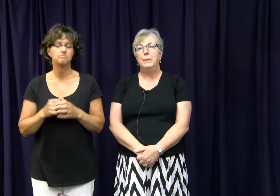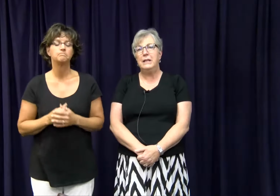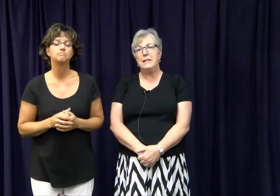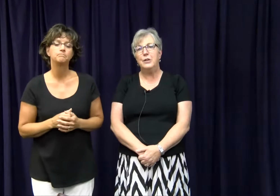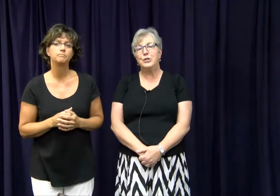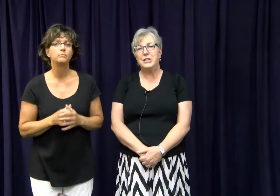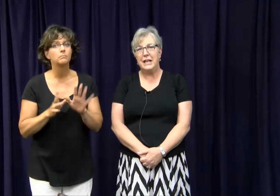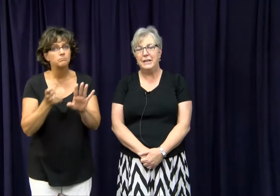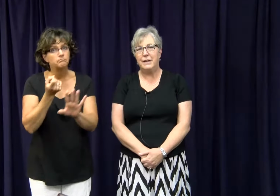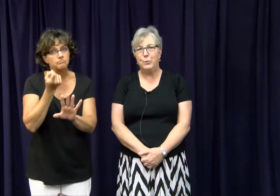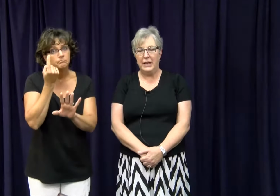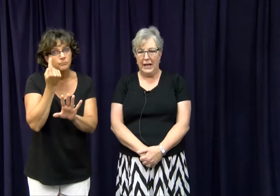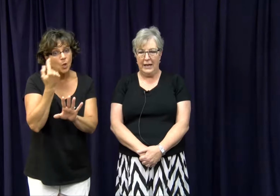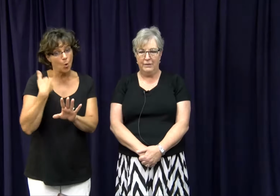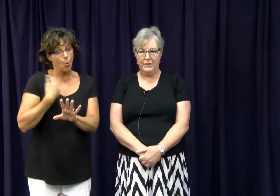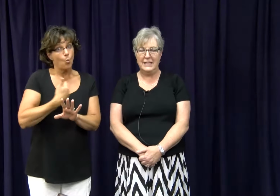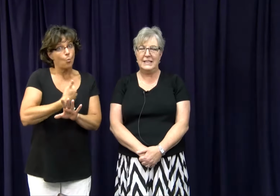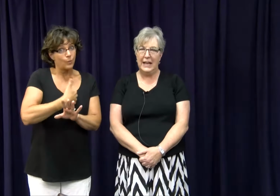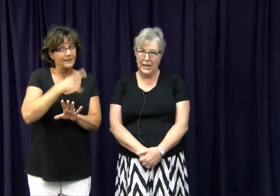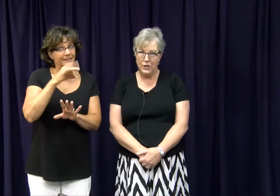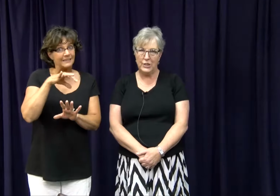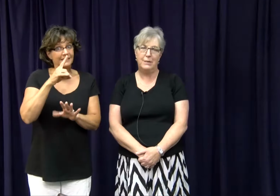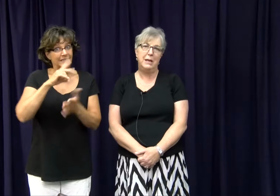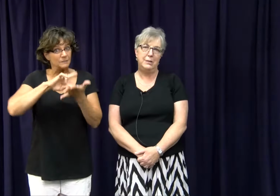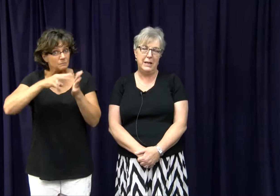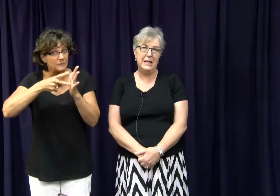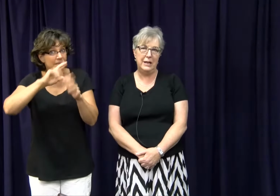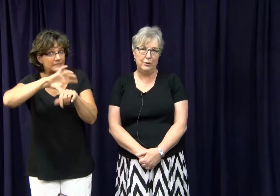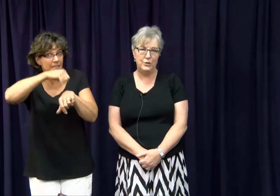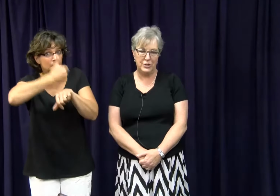Please understand that we have intentionally made many errors